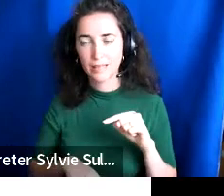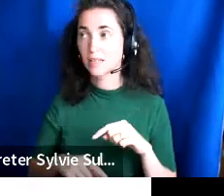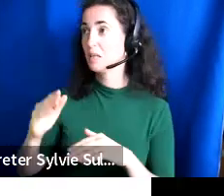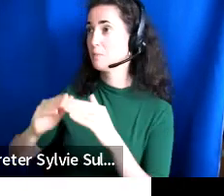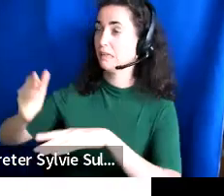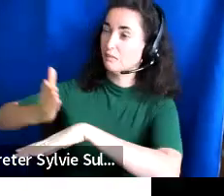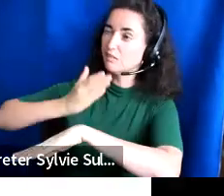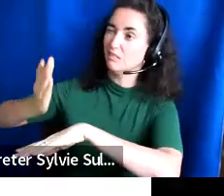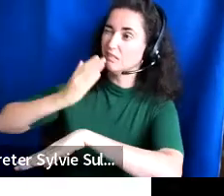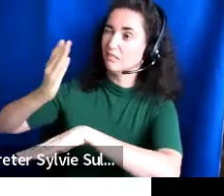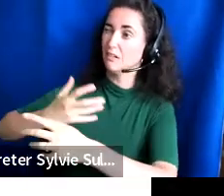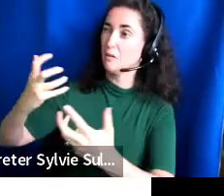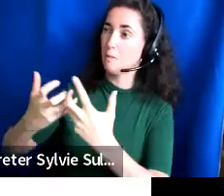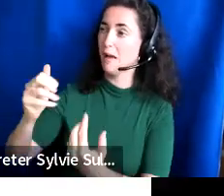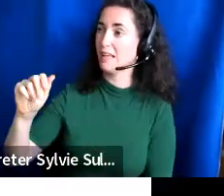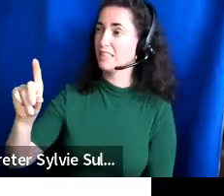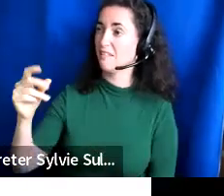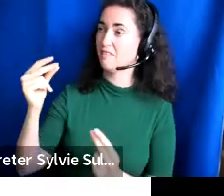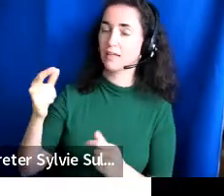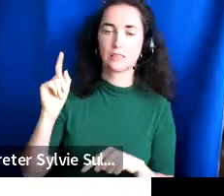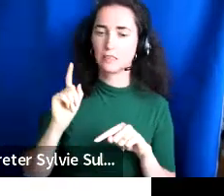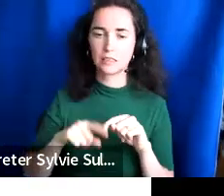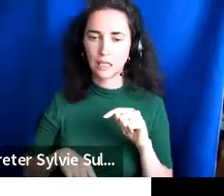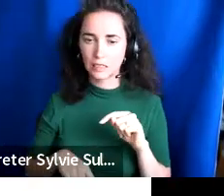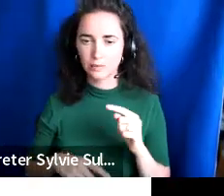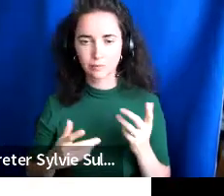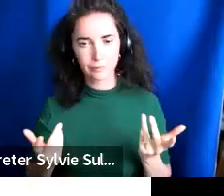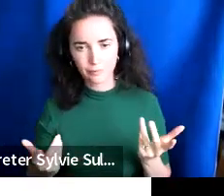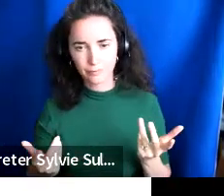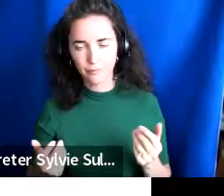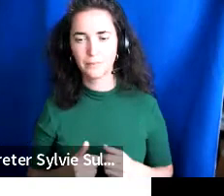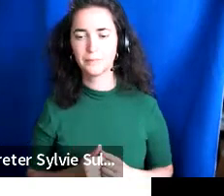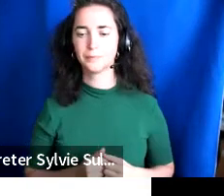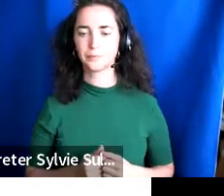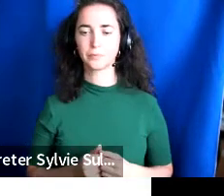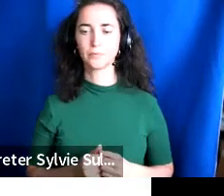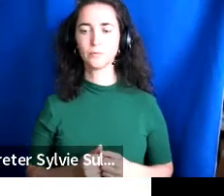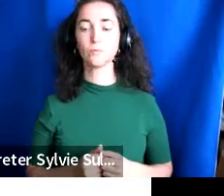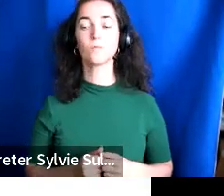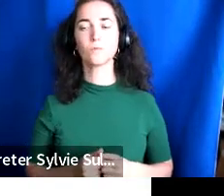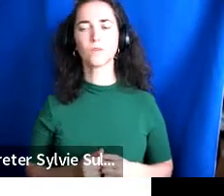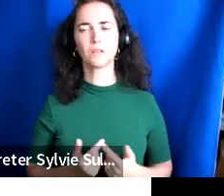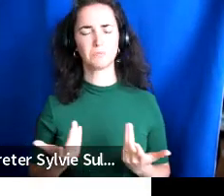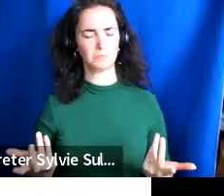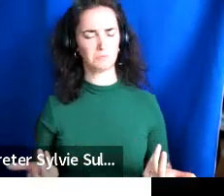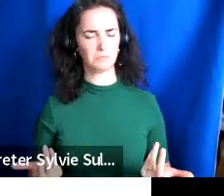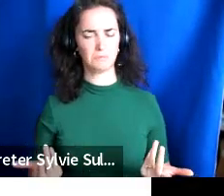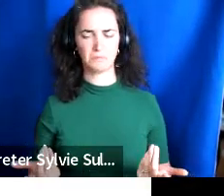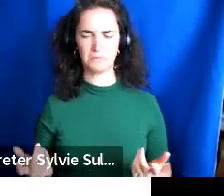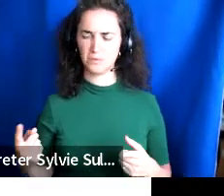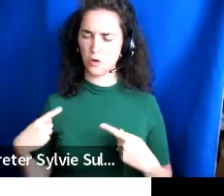If yeah, complying overnight, no one has a magic one time that they can become media compliant.